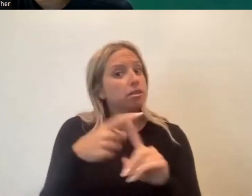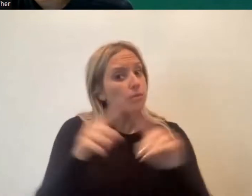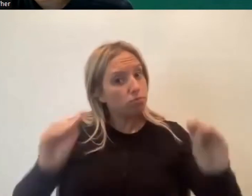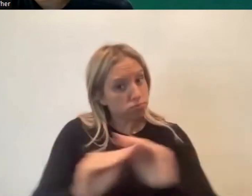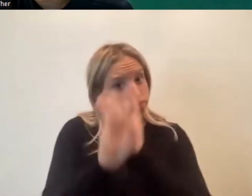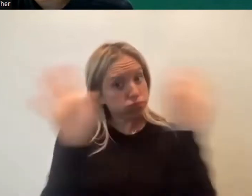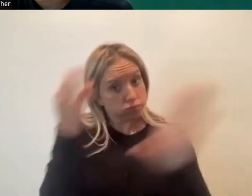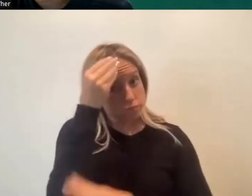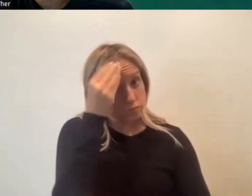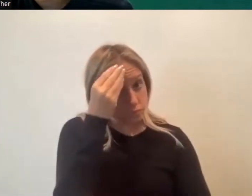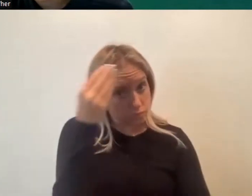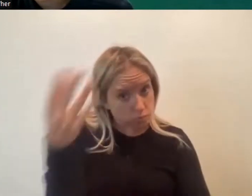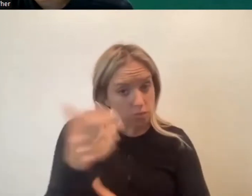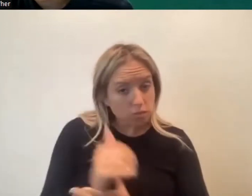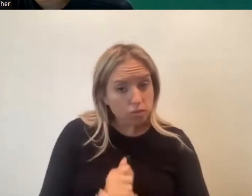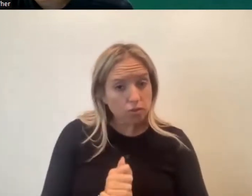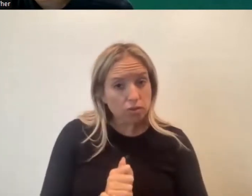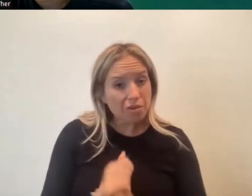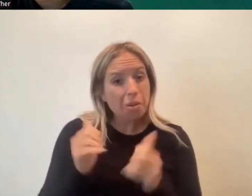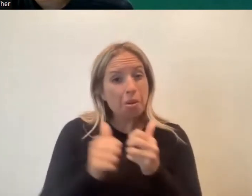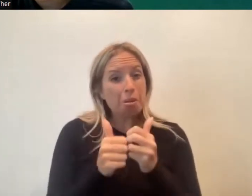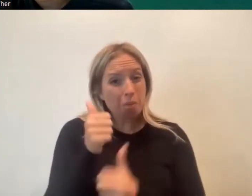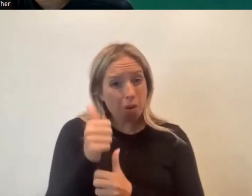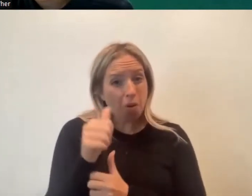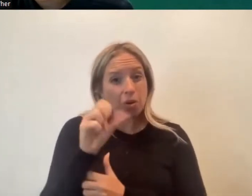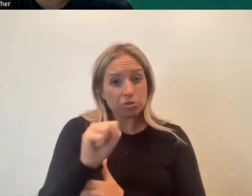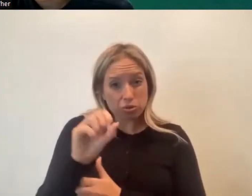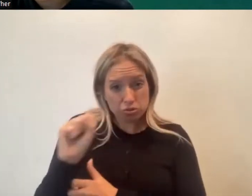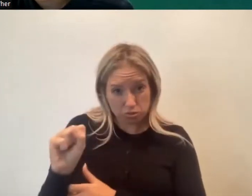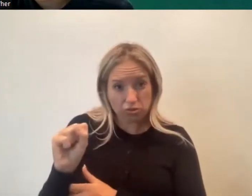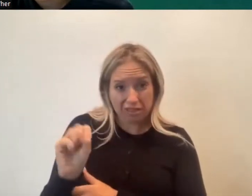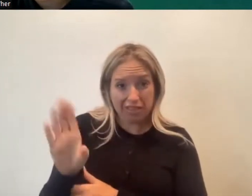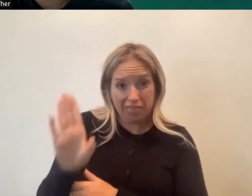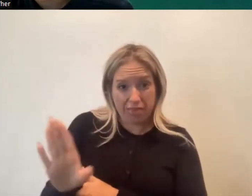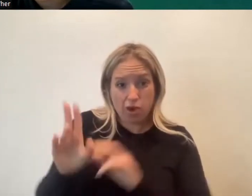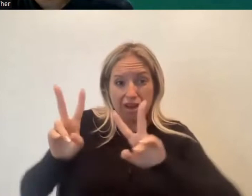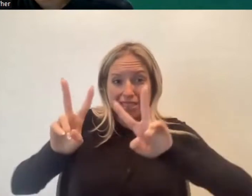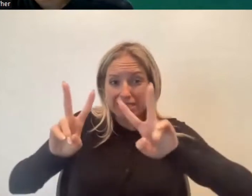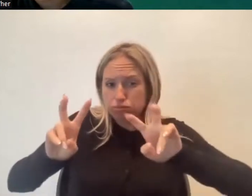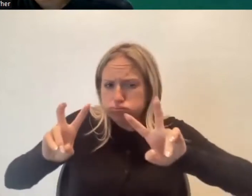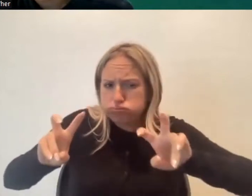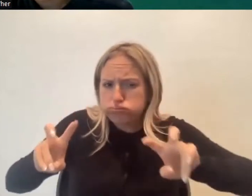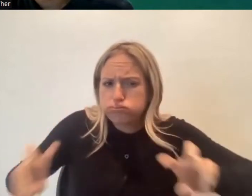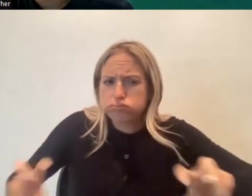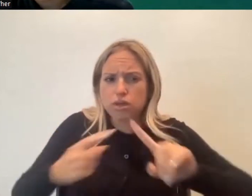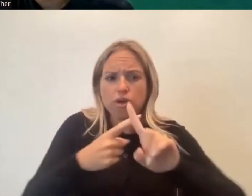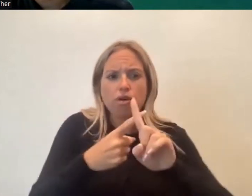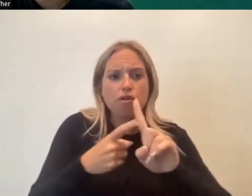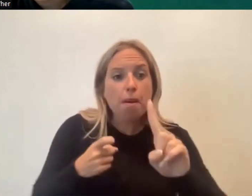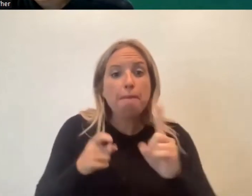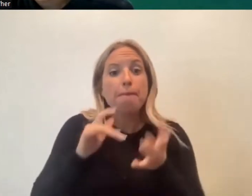The overwhelming majority of Social Security's analysis is based on the medical analysis.